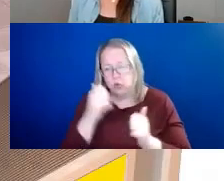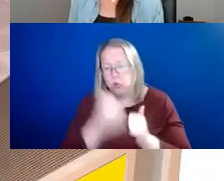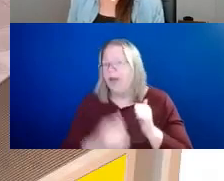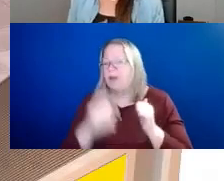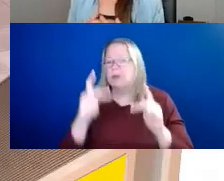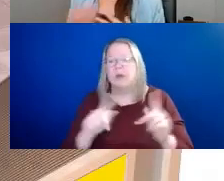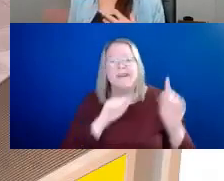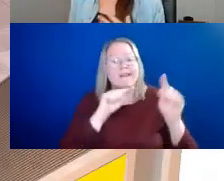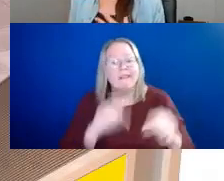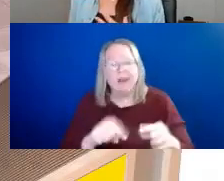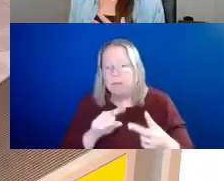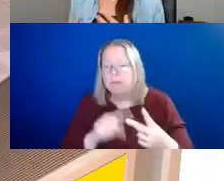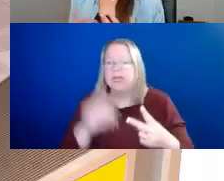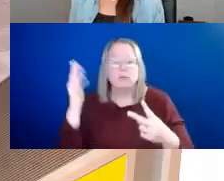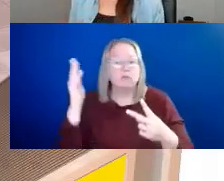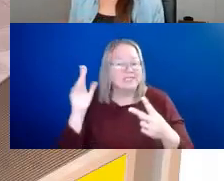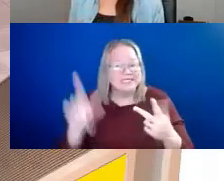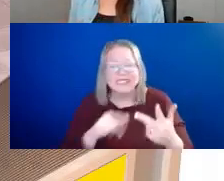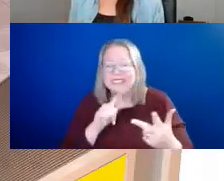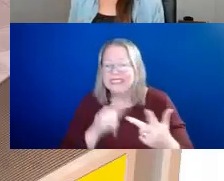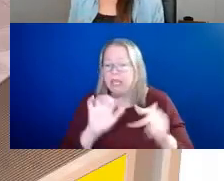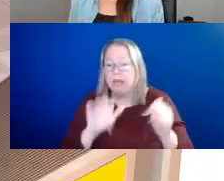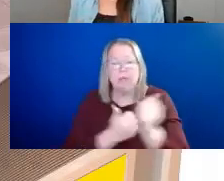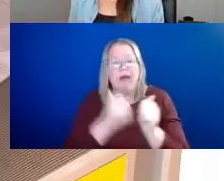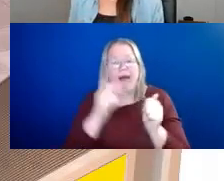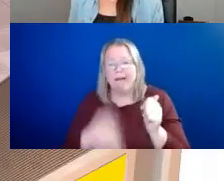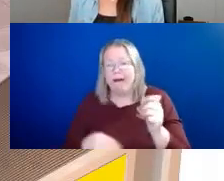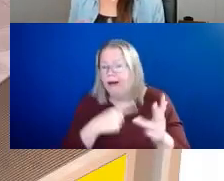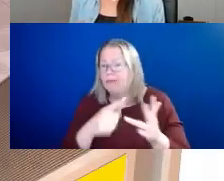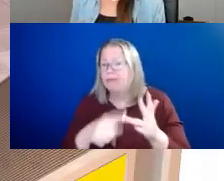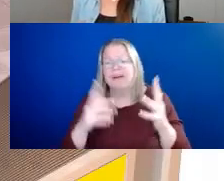12:57:14 backup , everybody is registered with their own